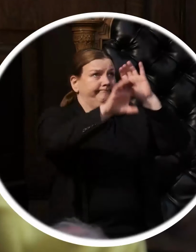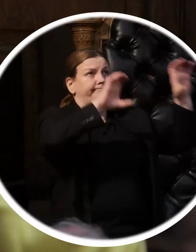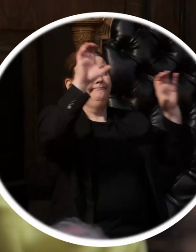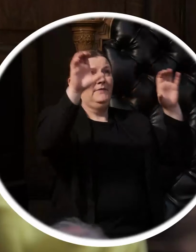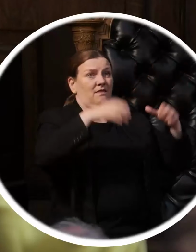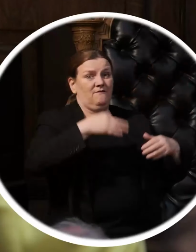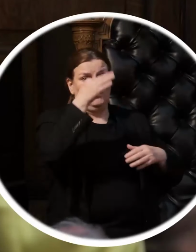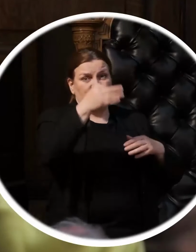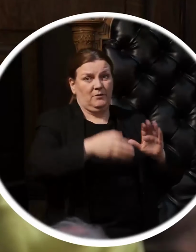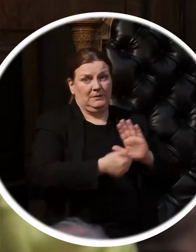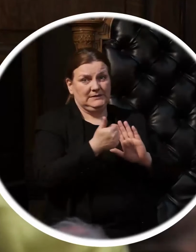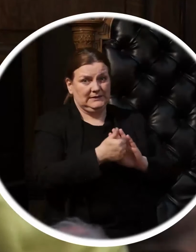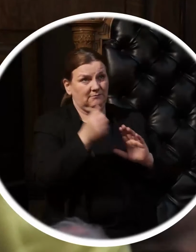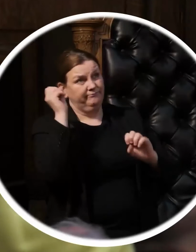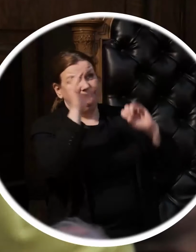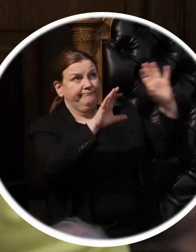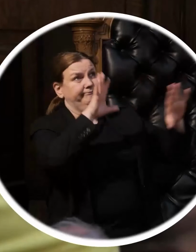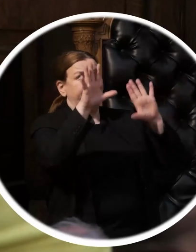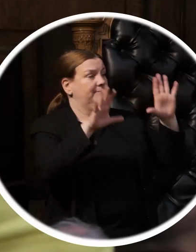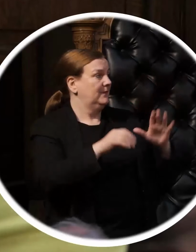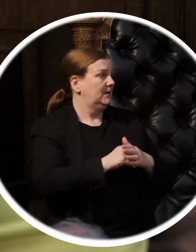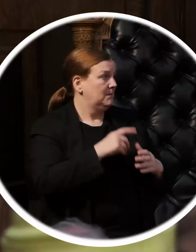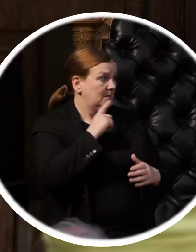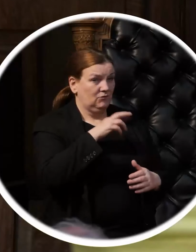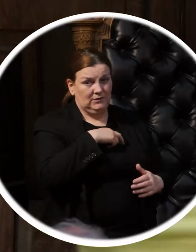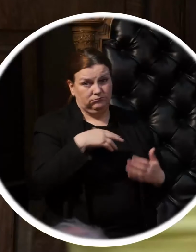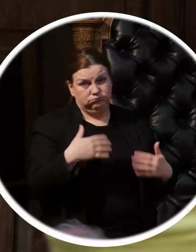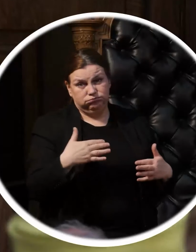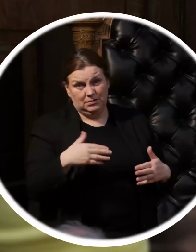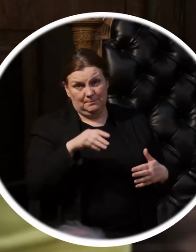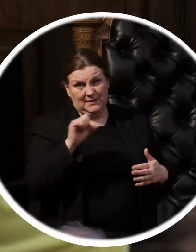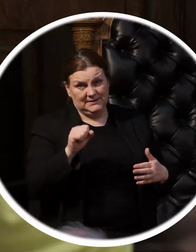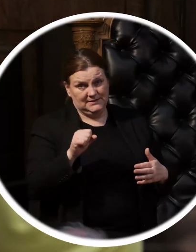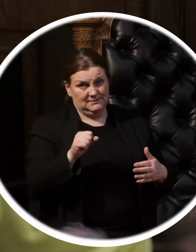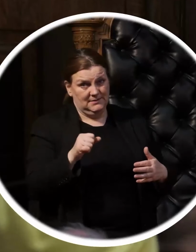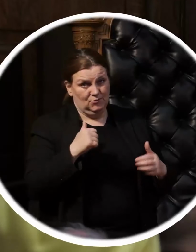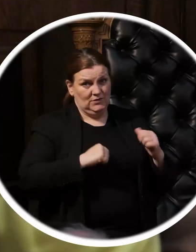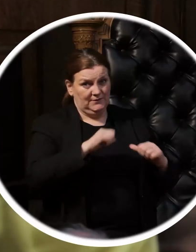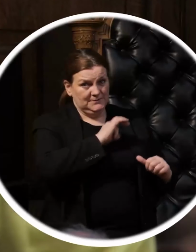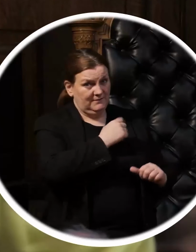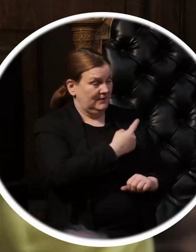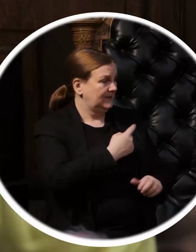I think we can all agree Mills has kind of outdone himself here. There's keystones all over the place,